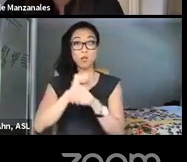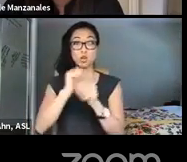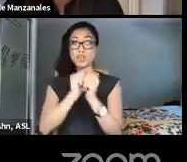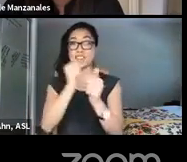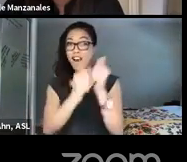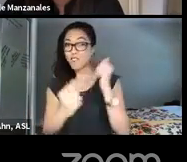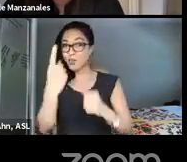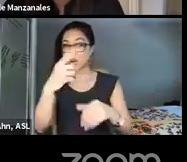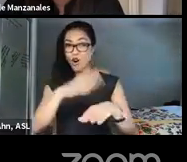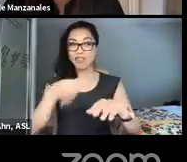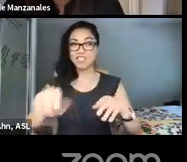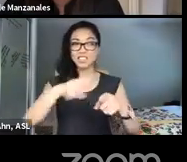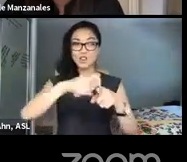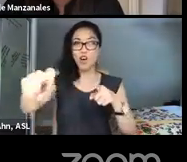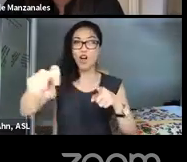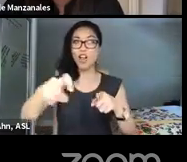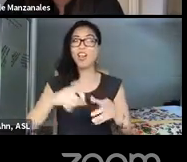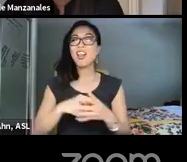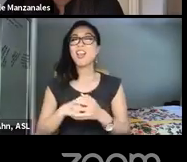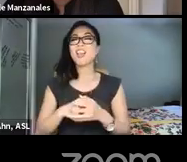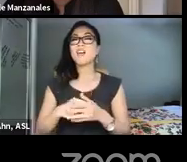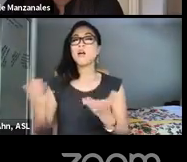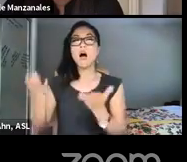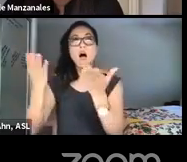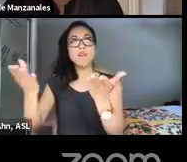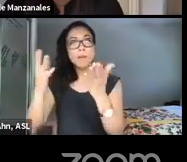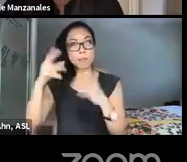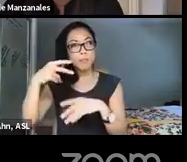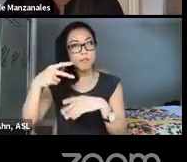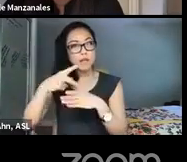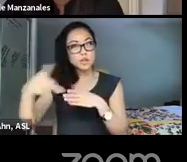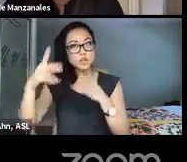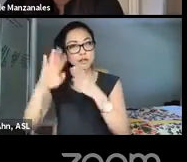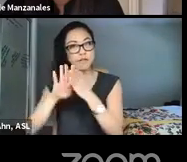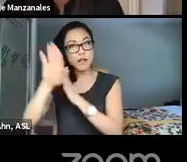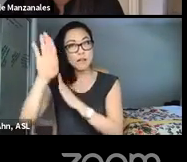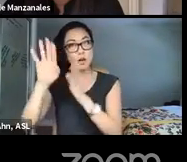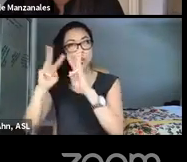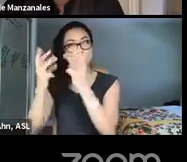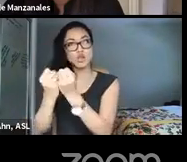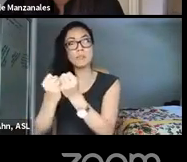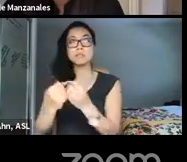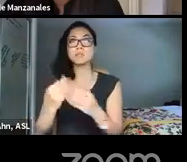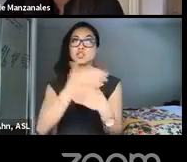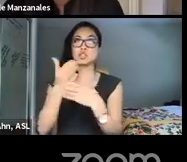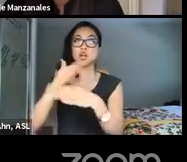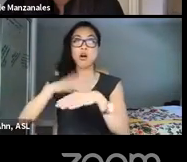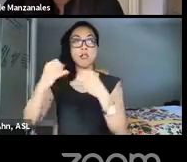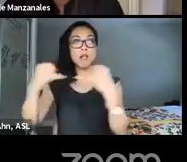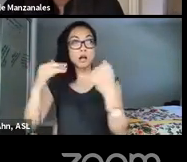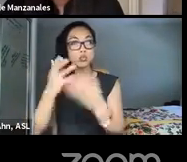as their Managing Director, so have been able to pivot most of my energy in supporting